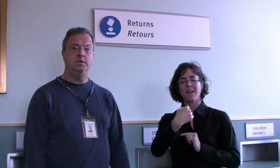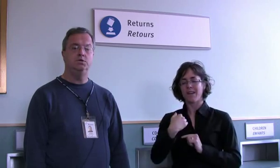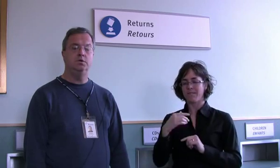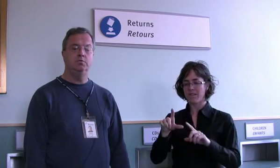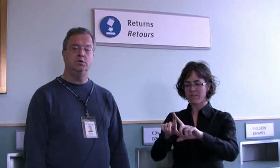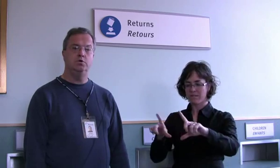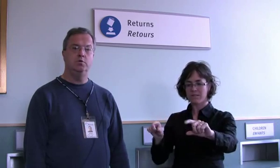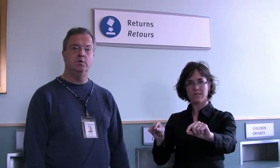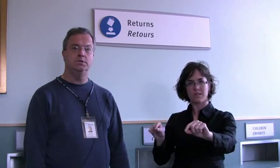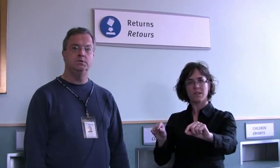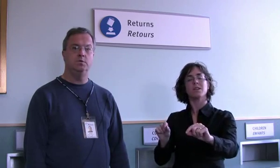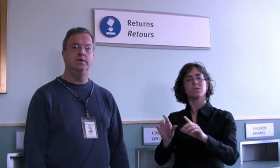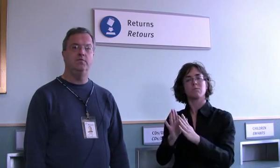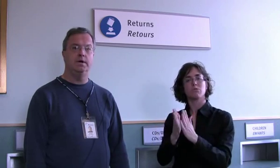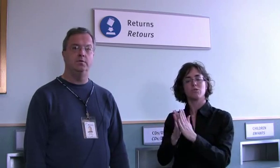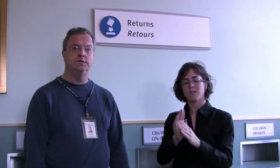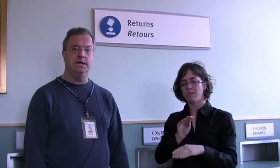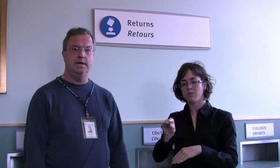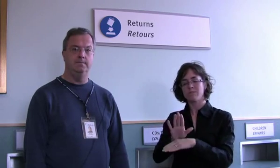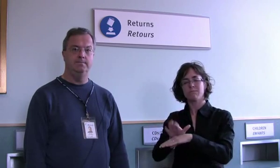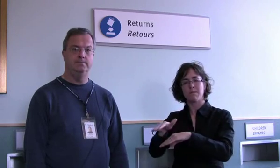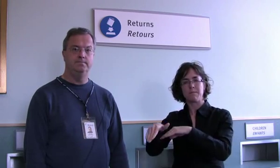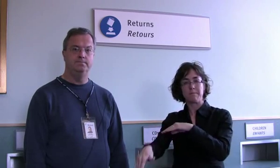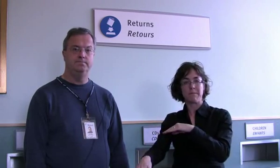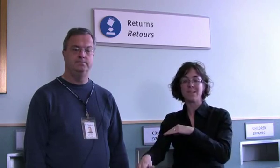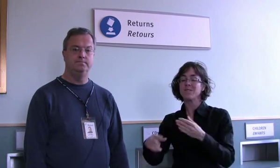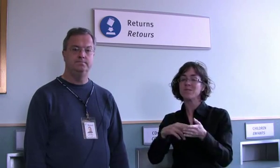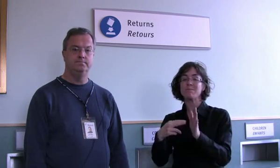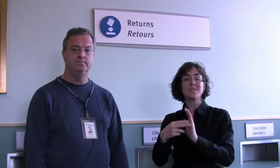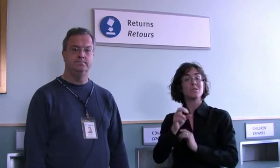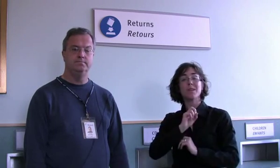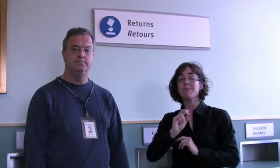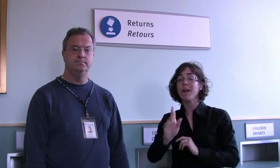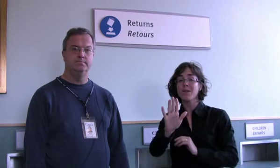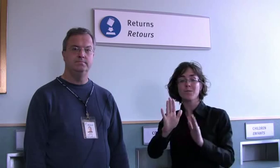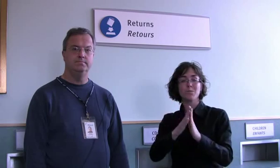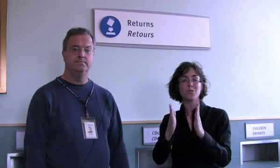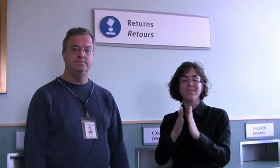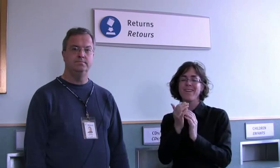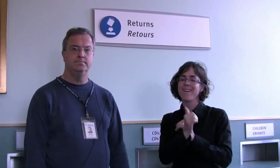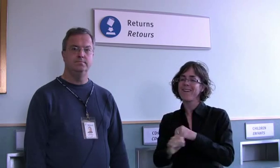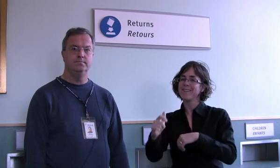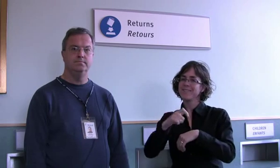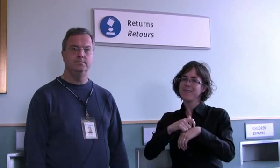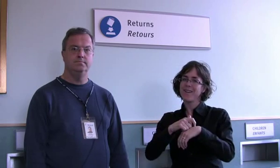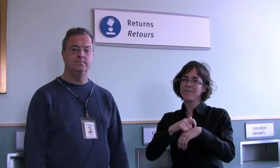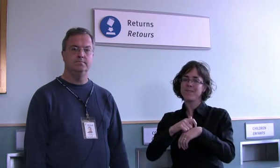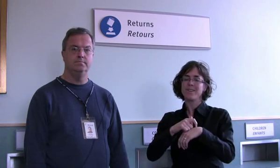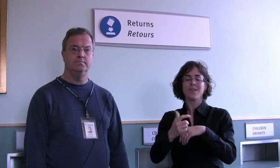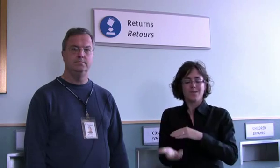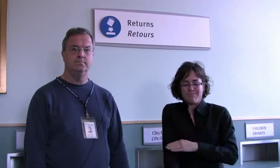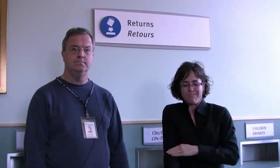outdoor drop boxes. You can return your books